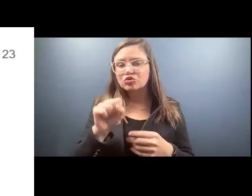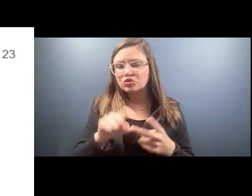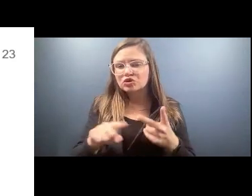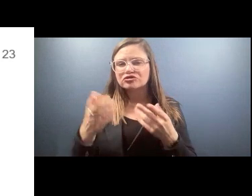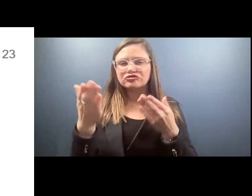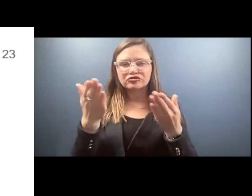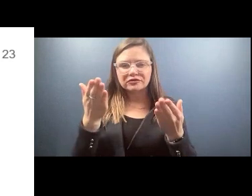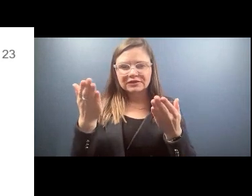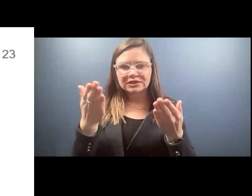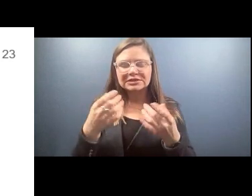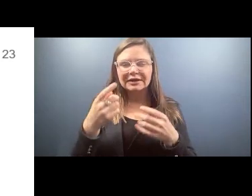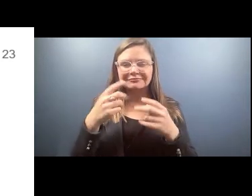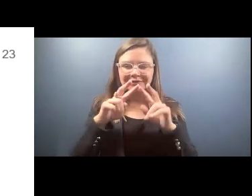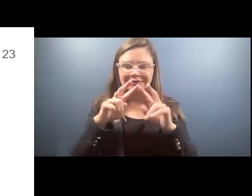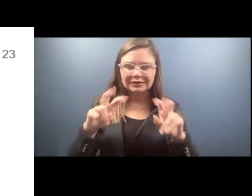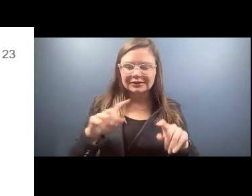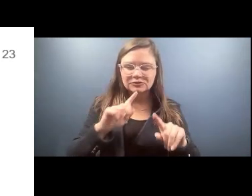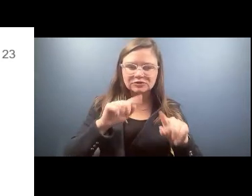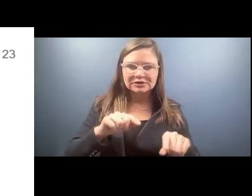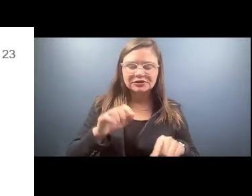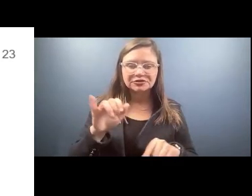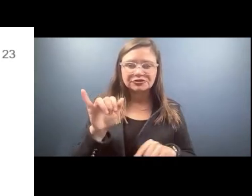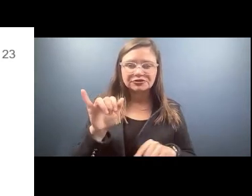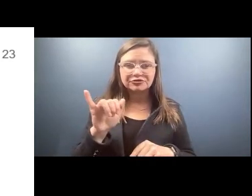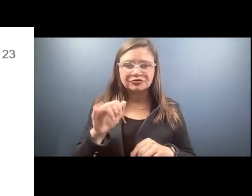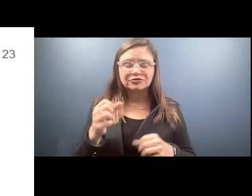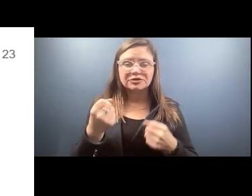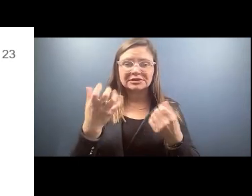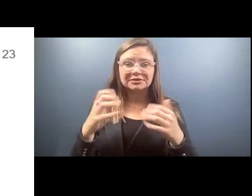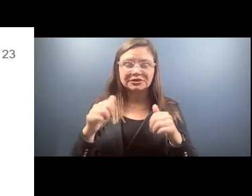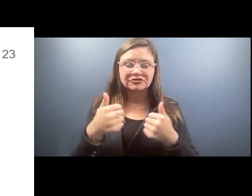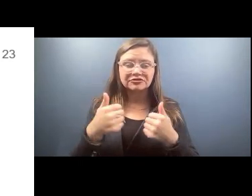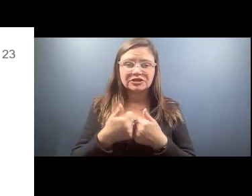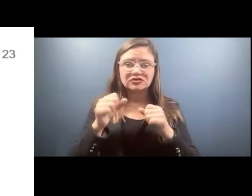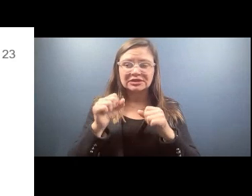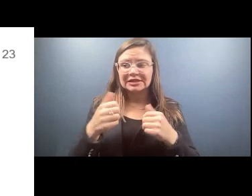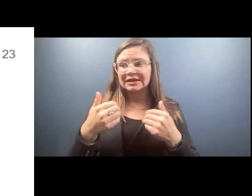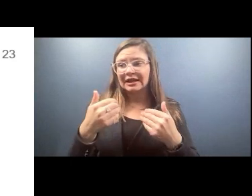responses and dissemination challenges can cause low response rates or biased or